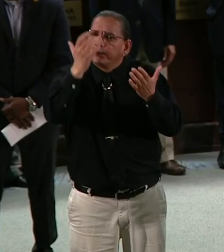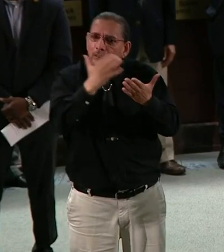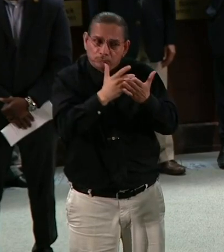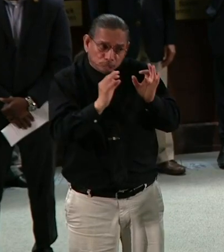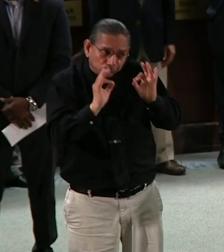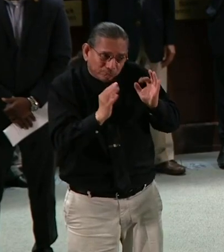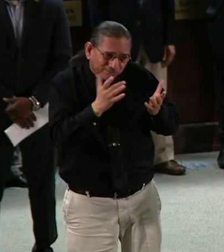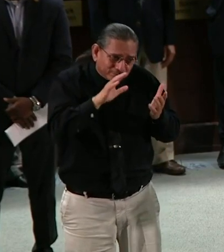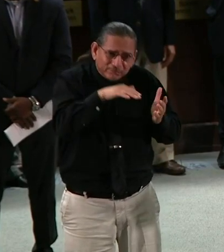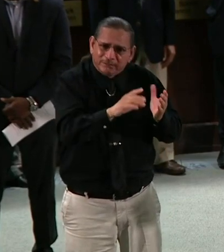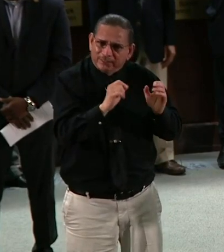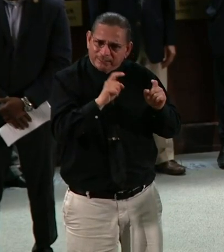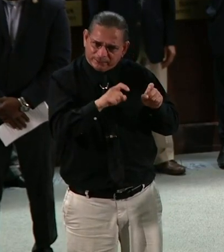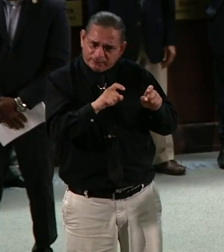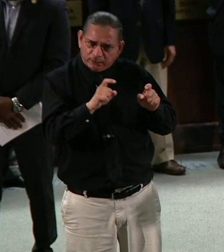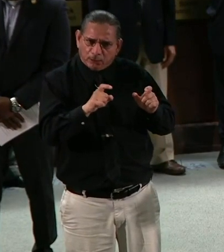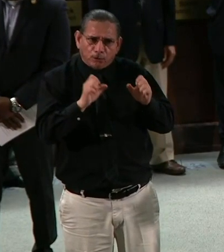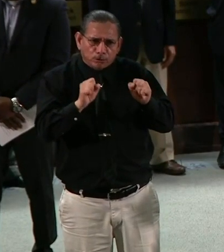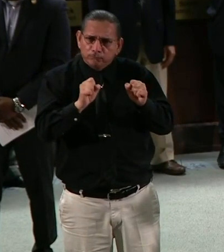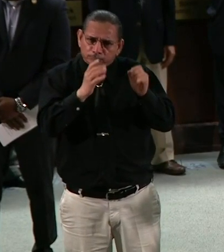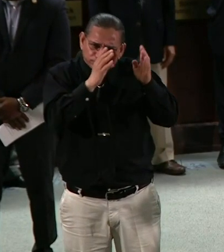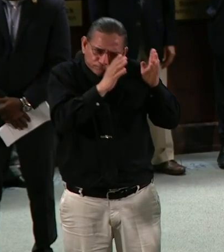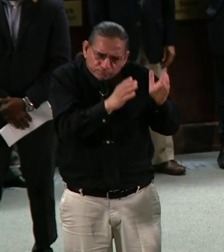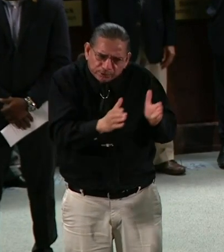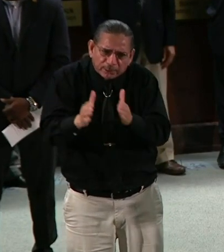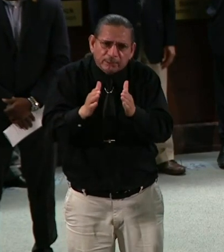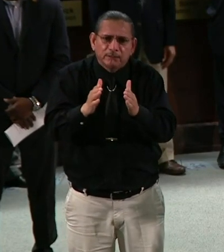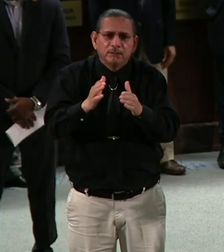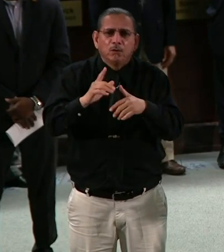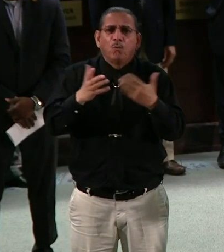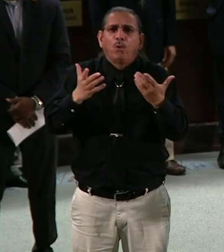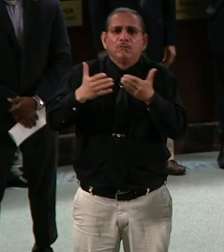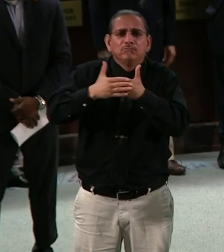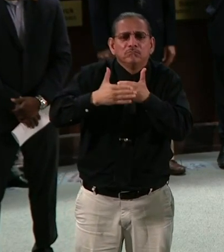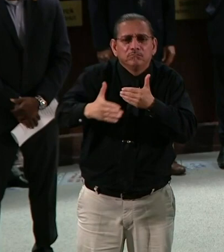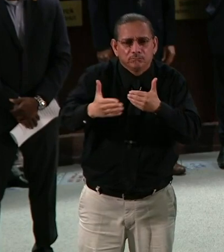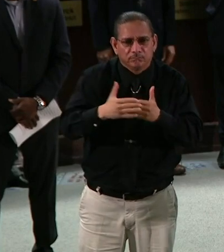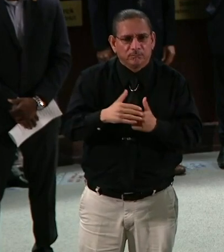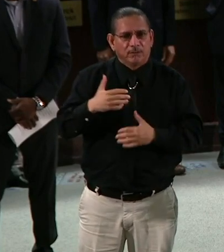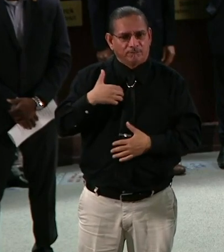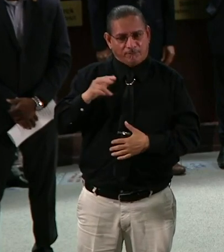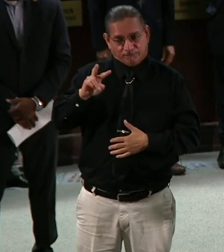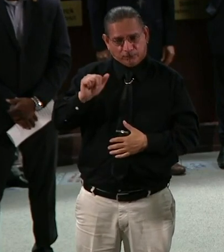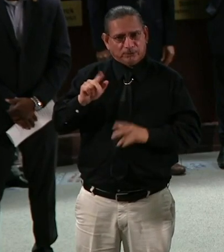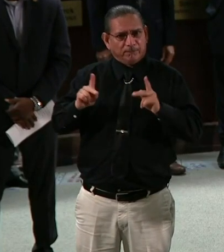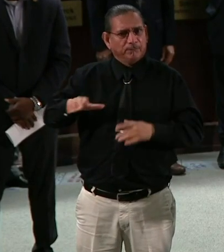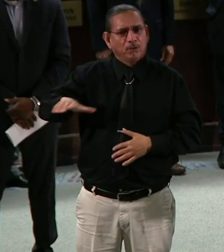THE DATA. BUT NEED THEY DESERVE TO BE ABLE TO PLAN SO I WANT